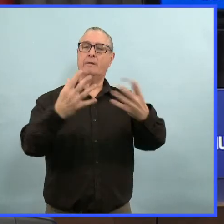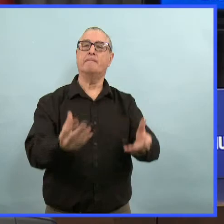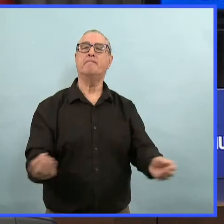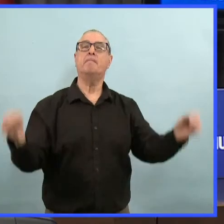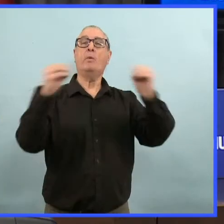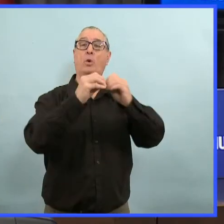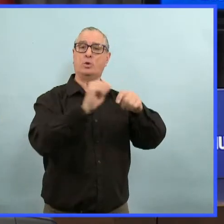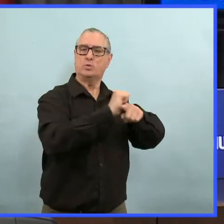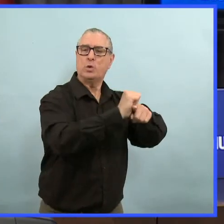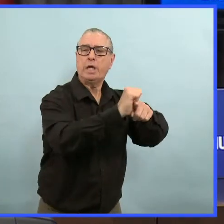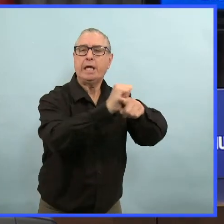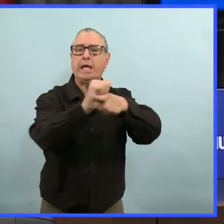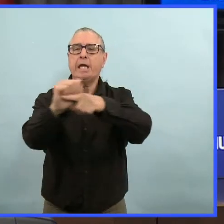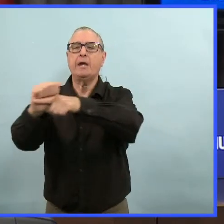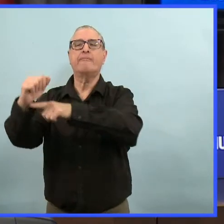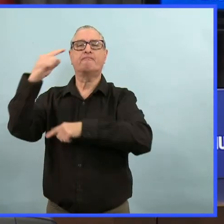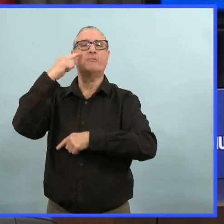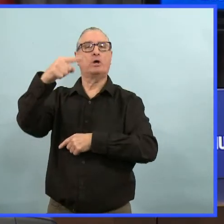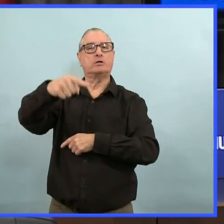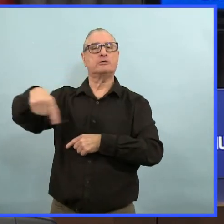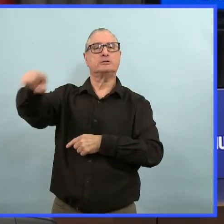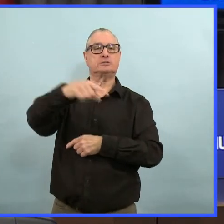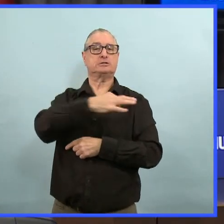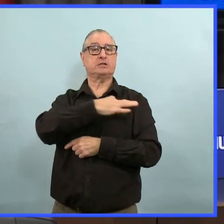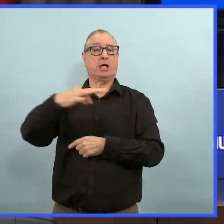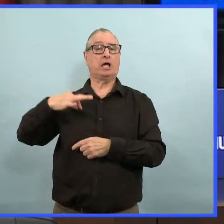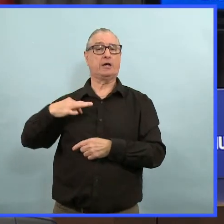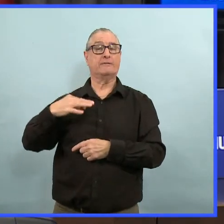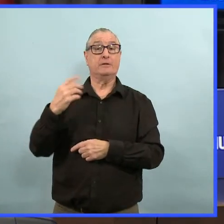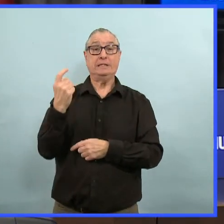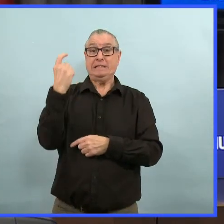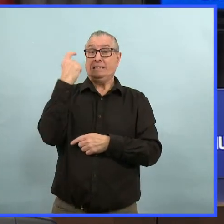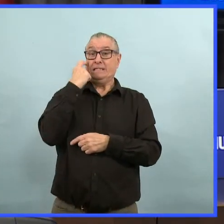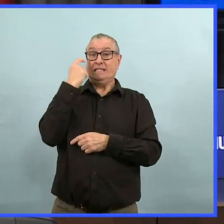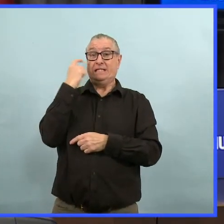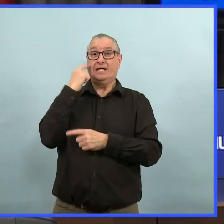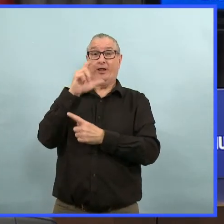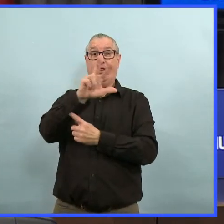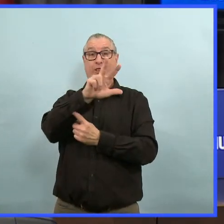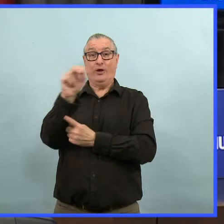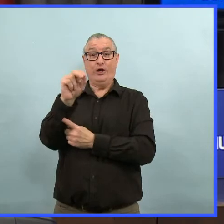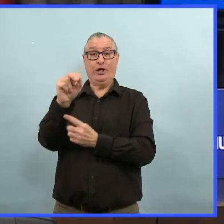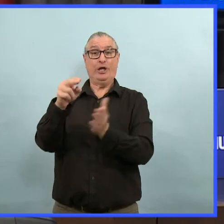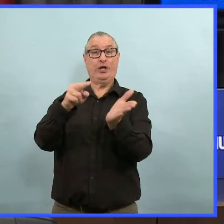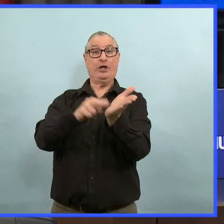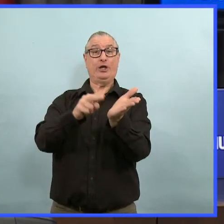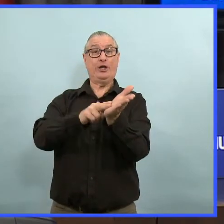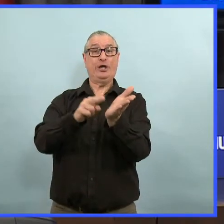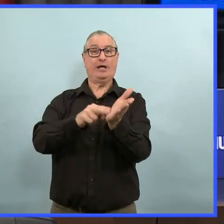30 nurses recently started the 12-week critical care nursing orientation program